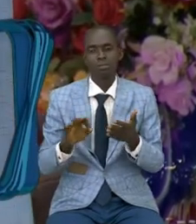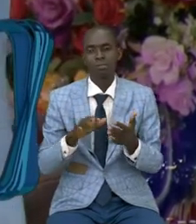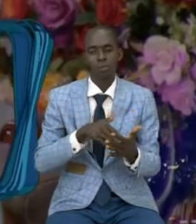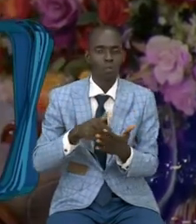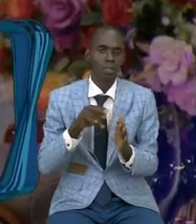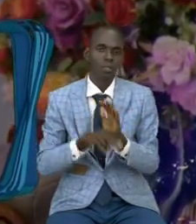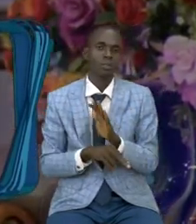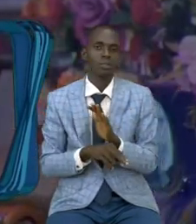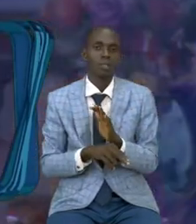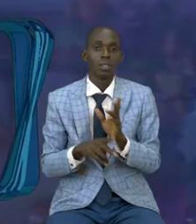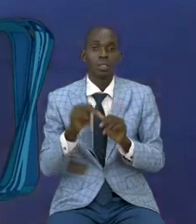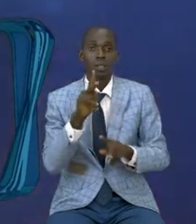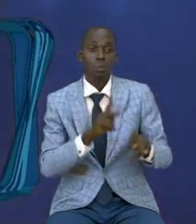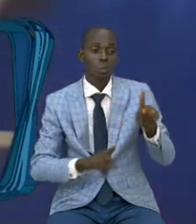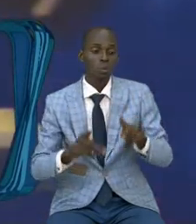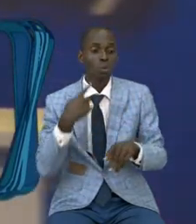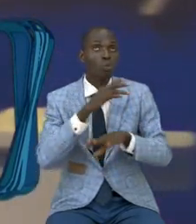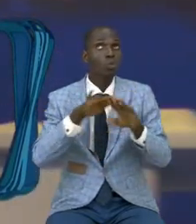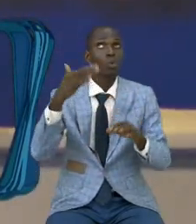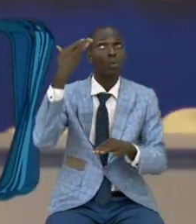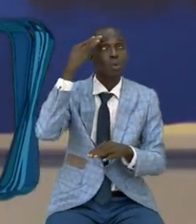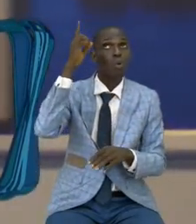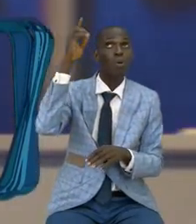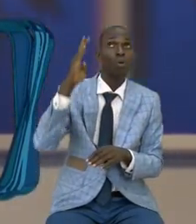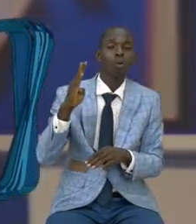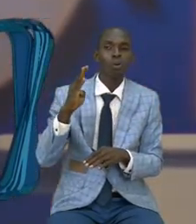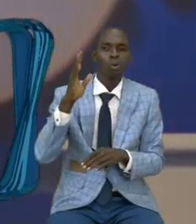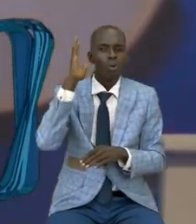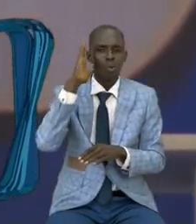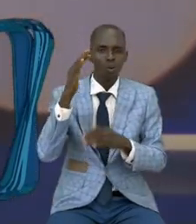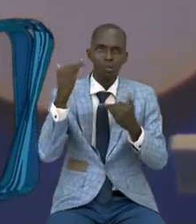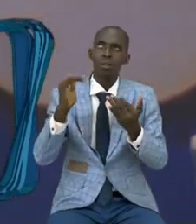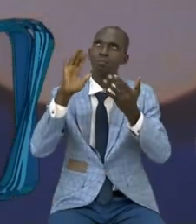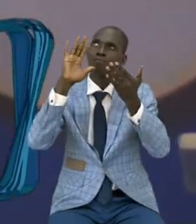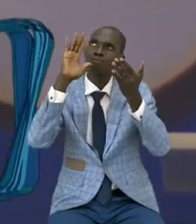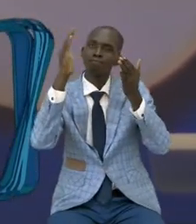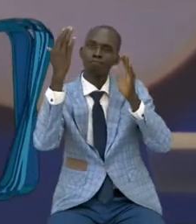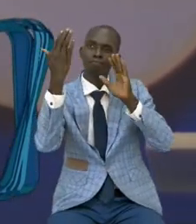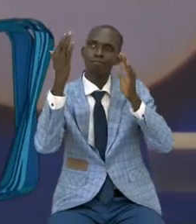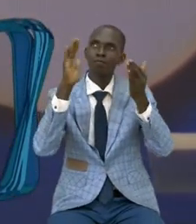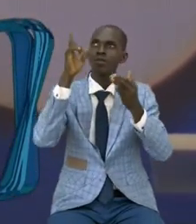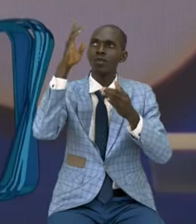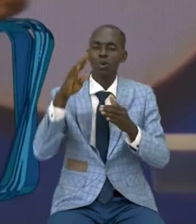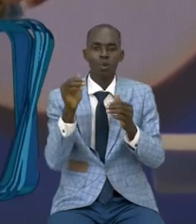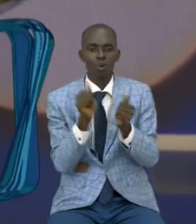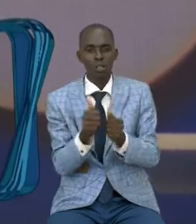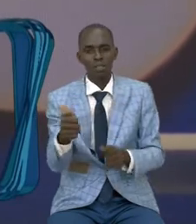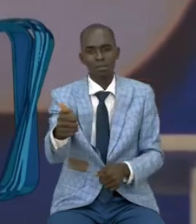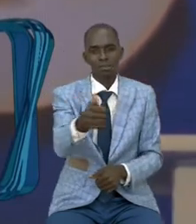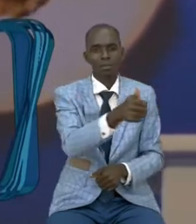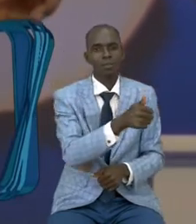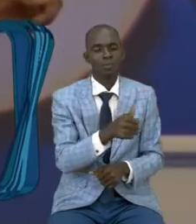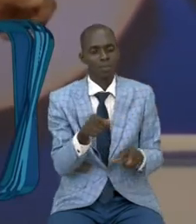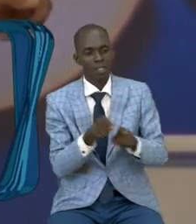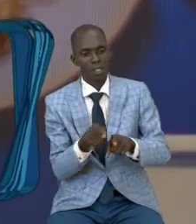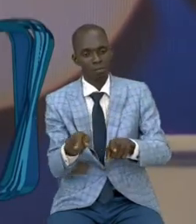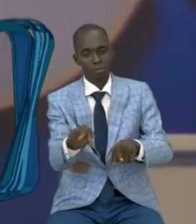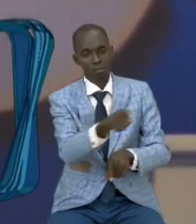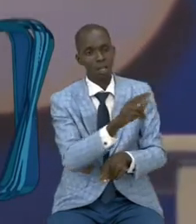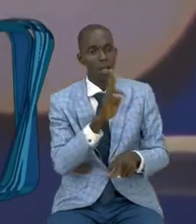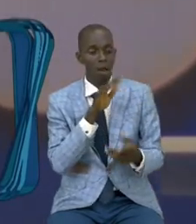the people who do not know god they compare god with themselves as they are slack in fulfilling